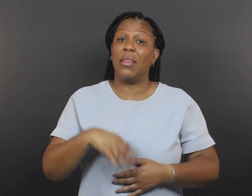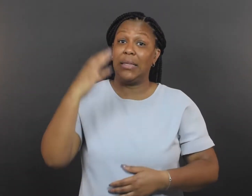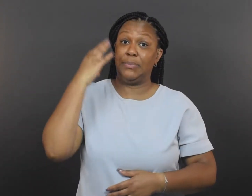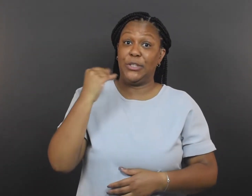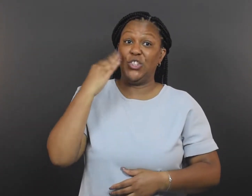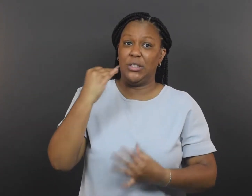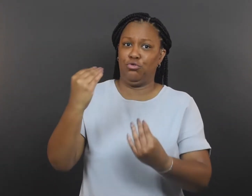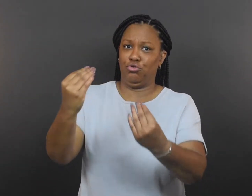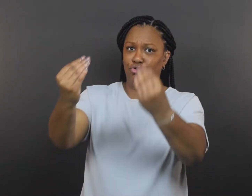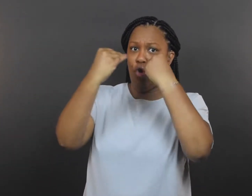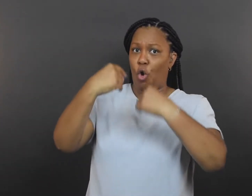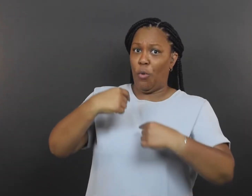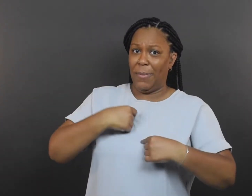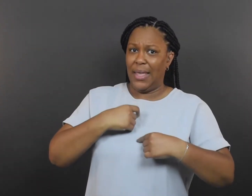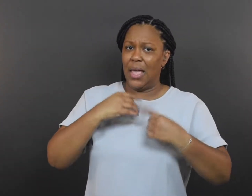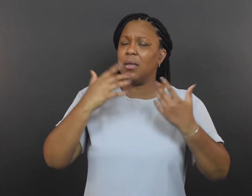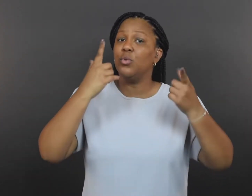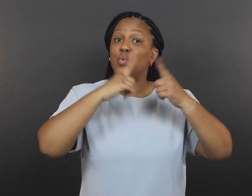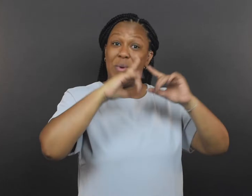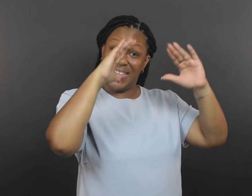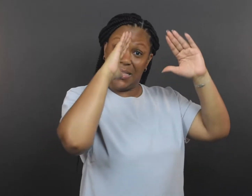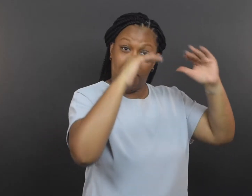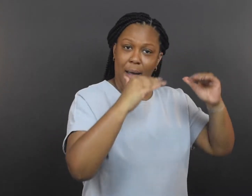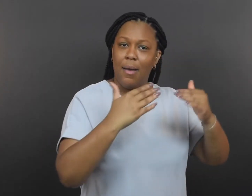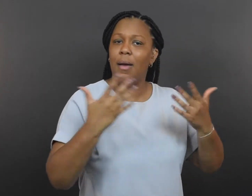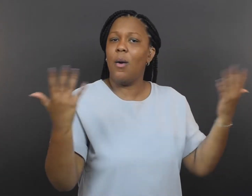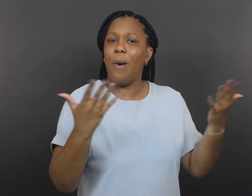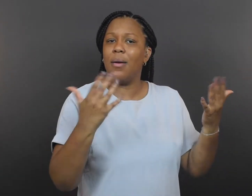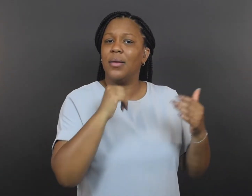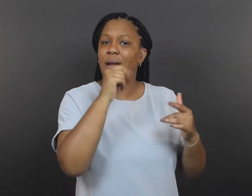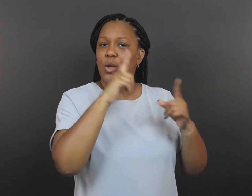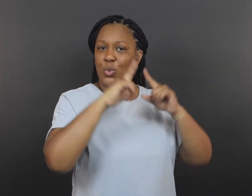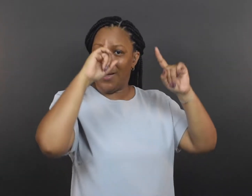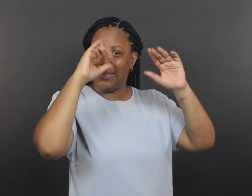“My international experience has taught me to expect the unexpected,